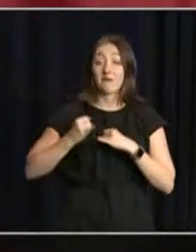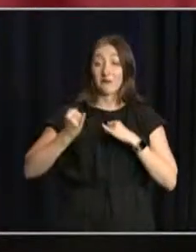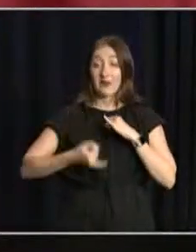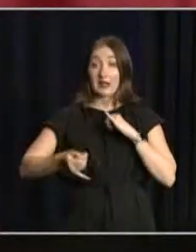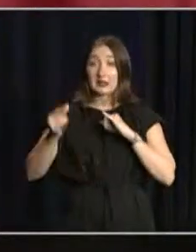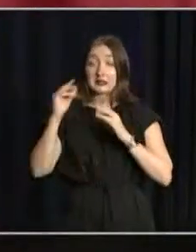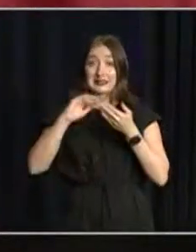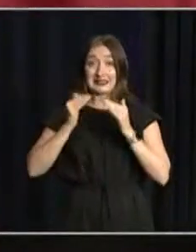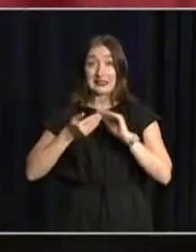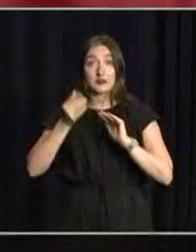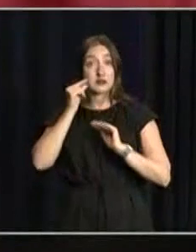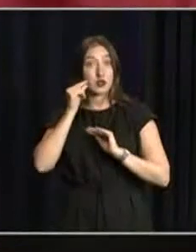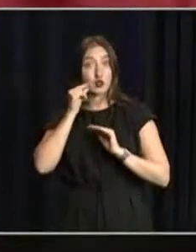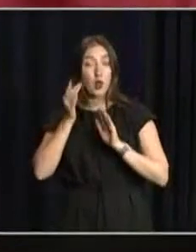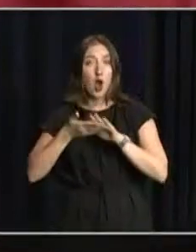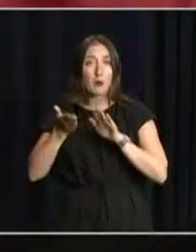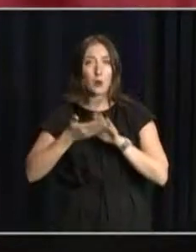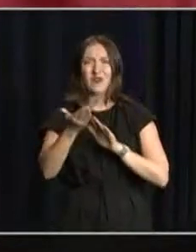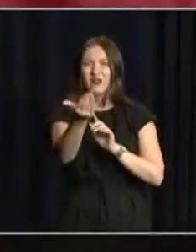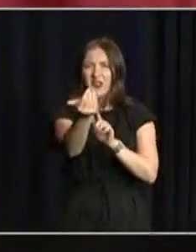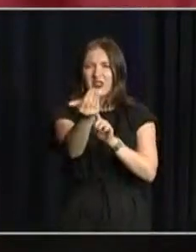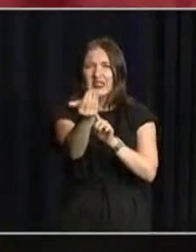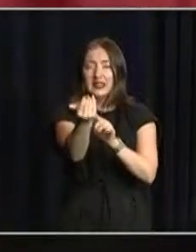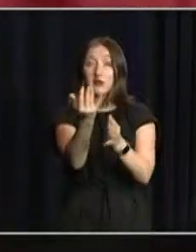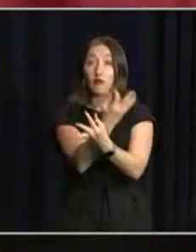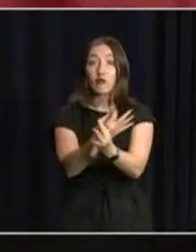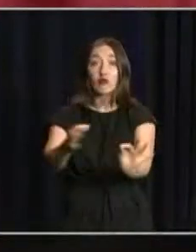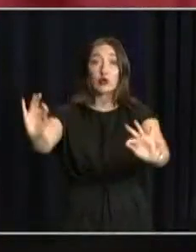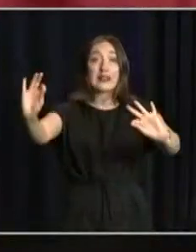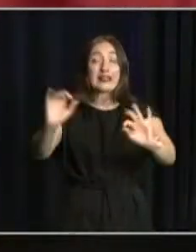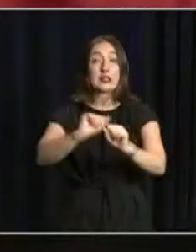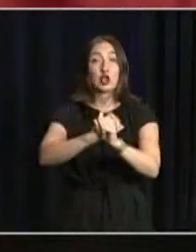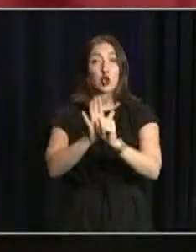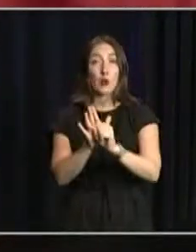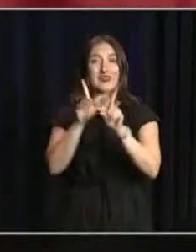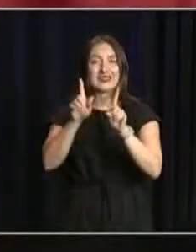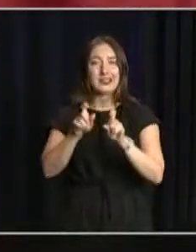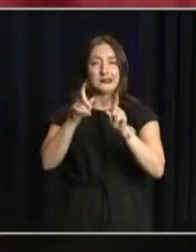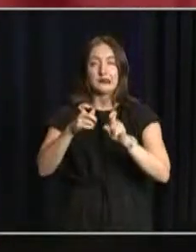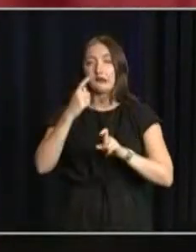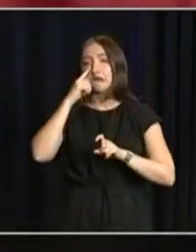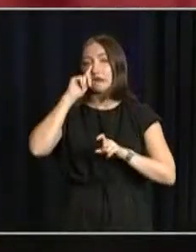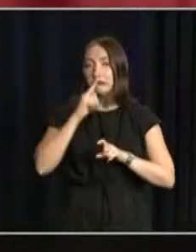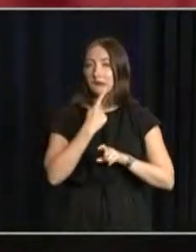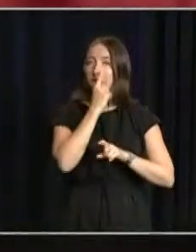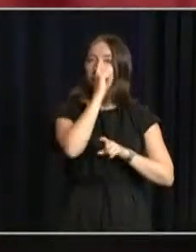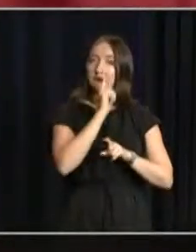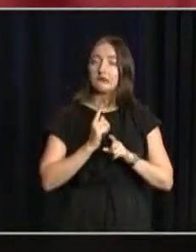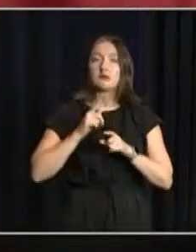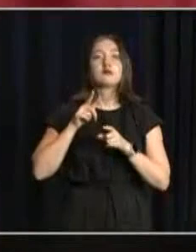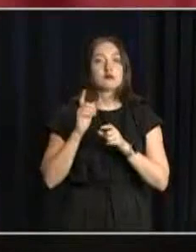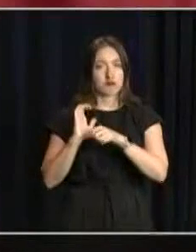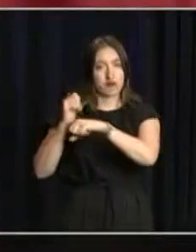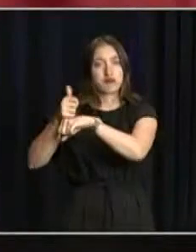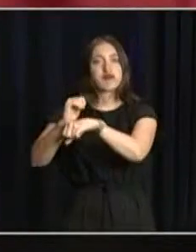No cost COVID testing sites. To find a testing location near you, you can go to our website COVID-19 San